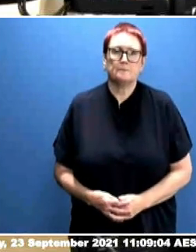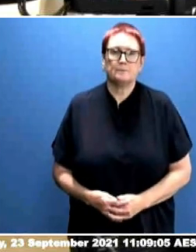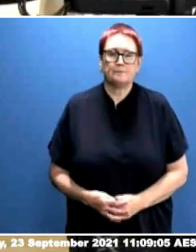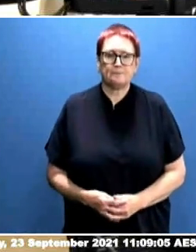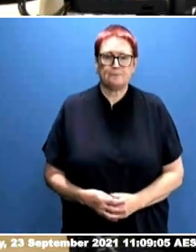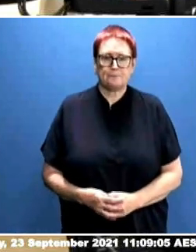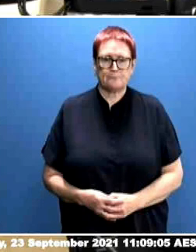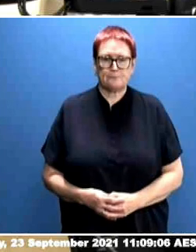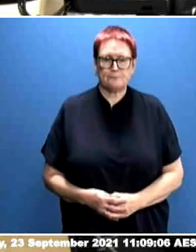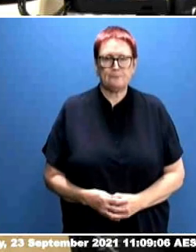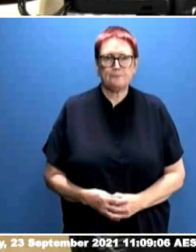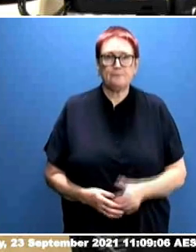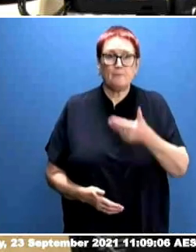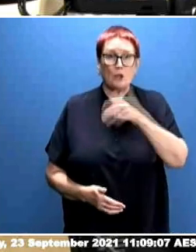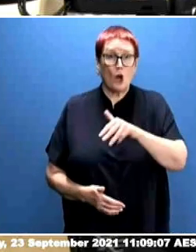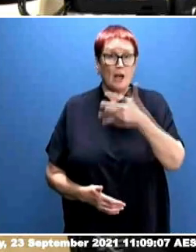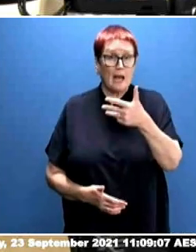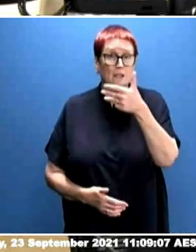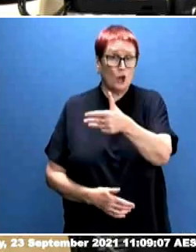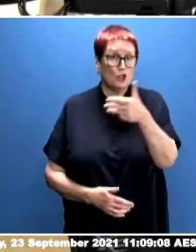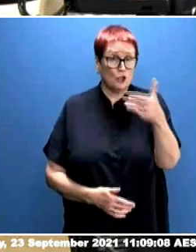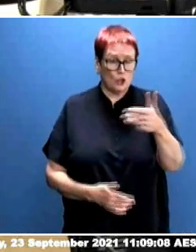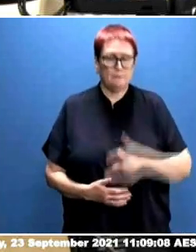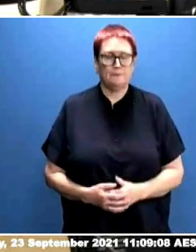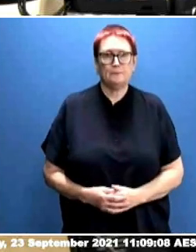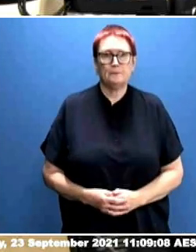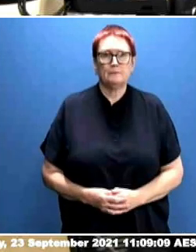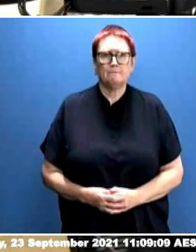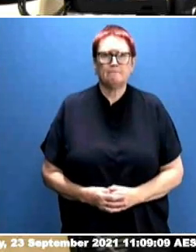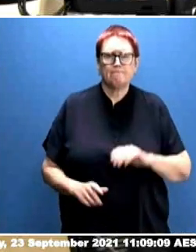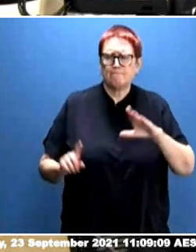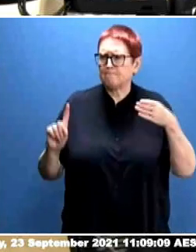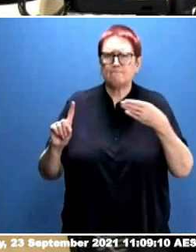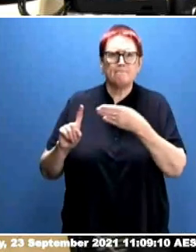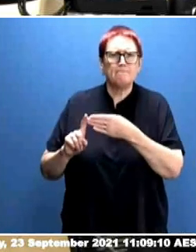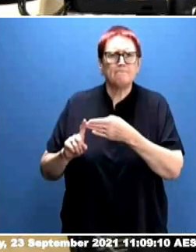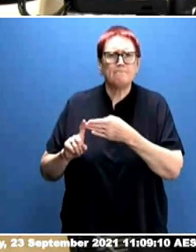This one, 98, 99, this is coming back to the issue about the transitioning out